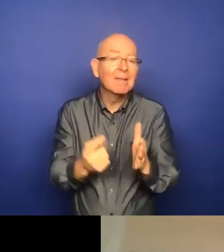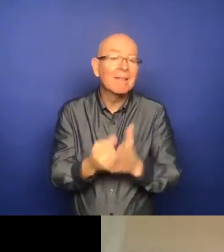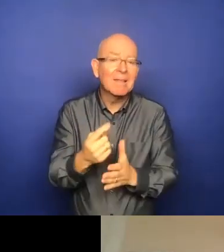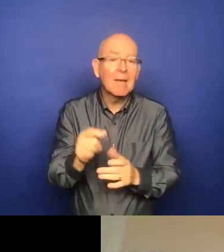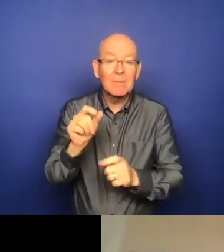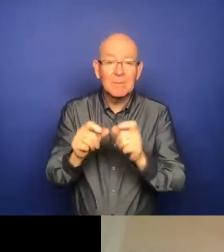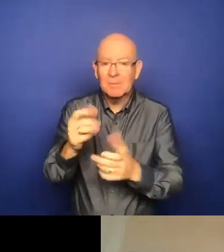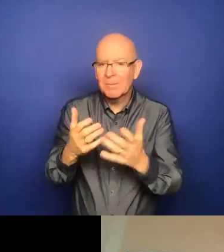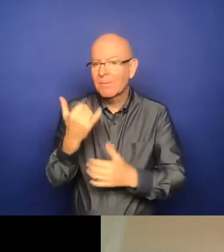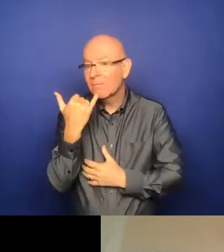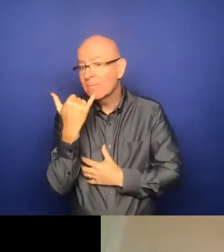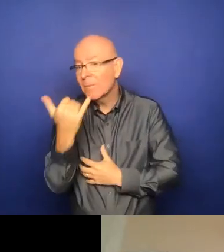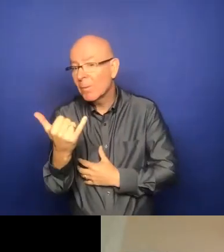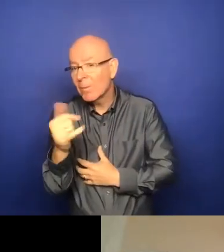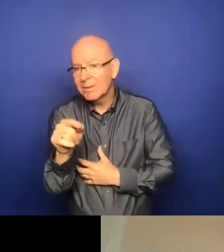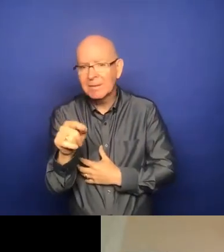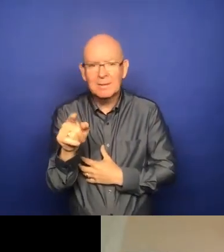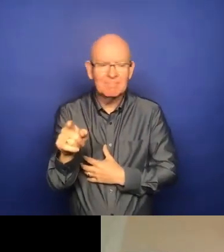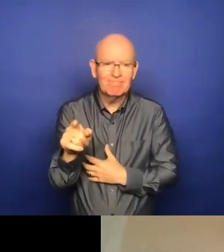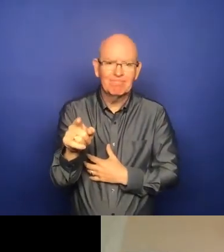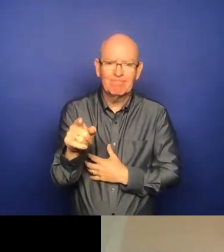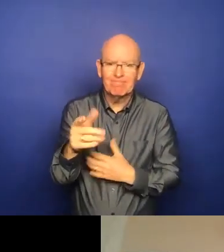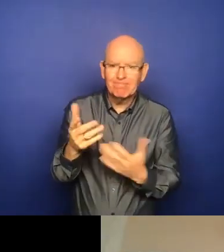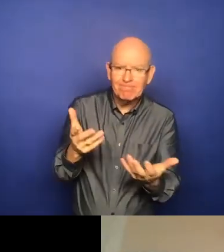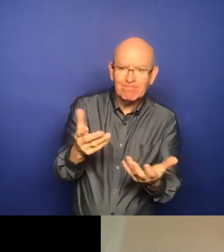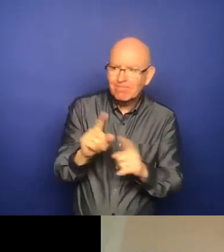write that down. Internet surveys are a little bit